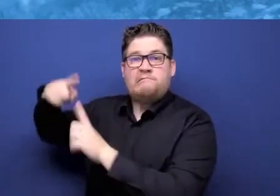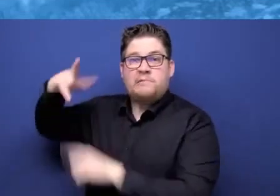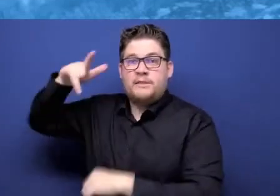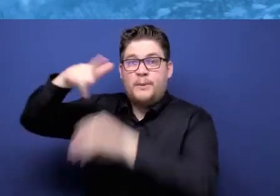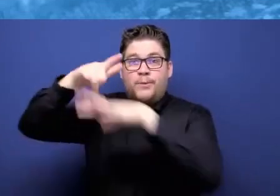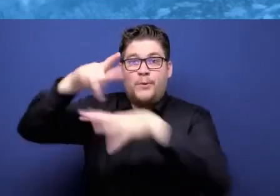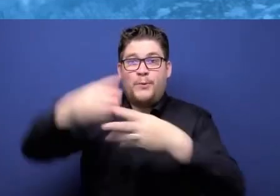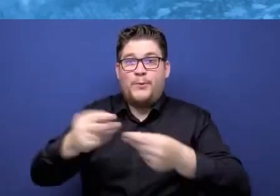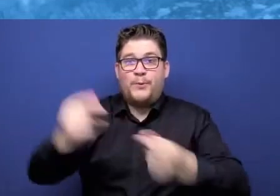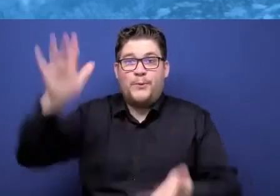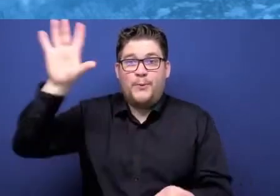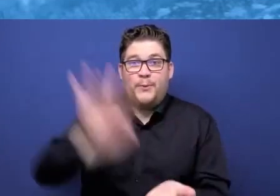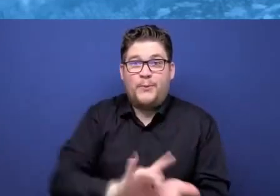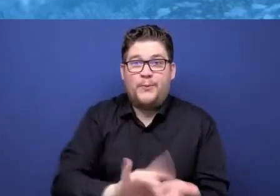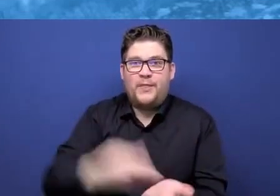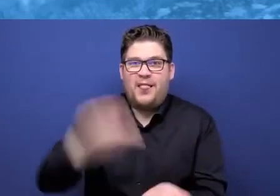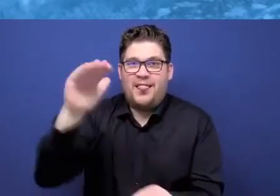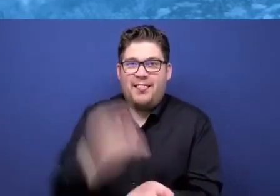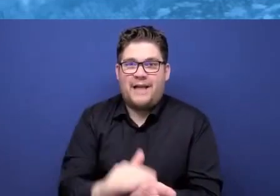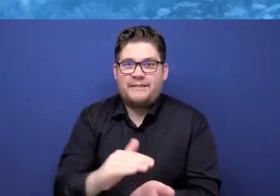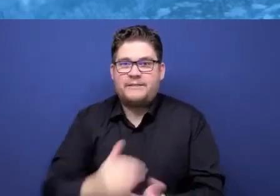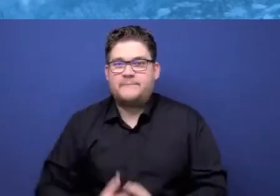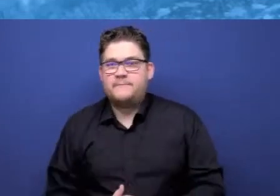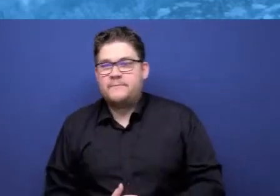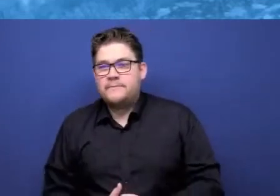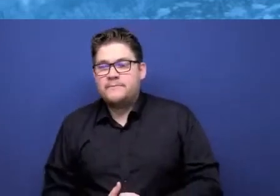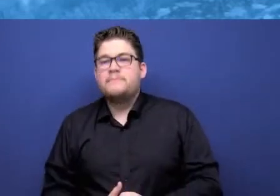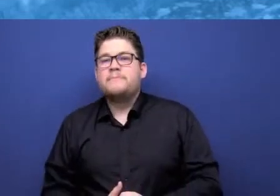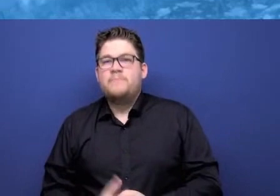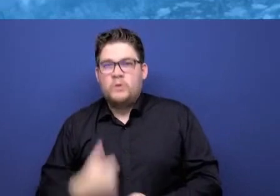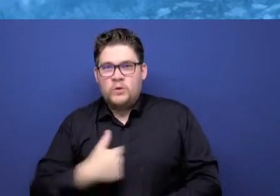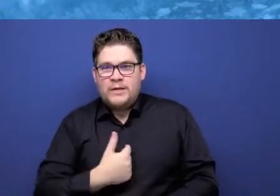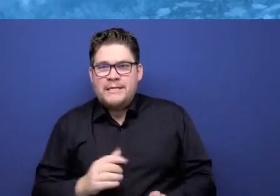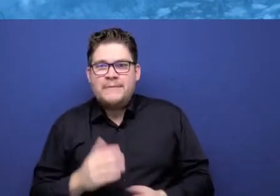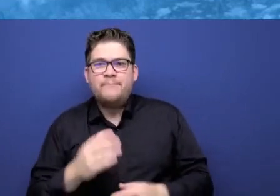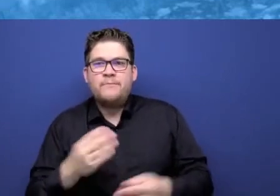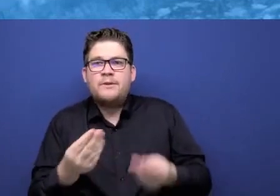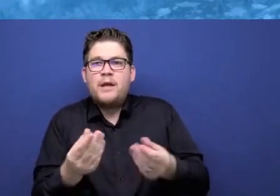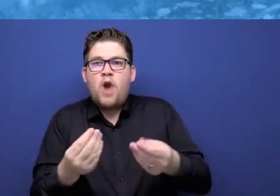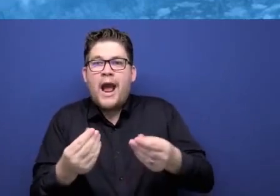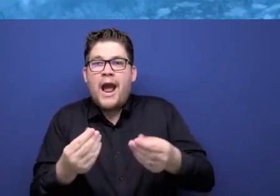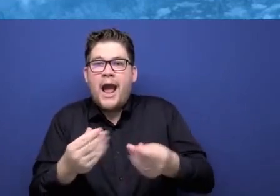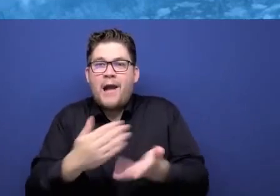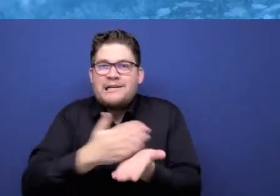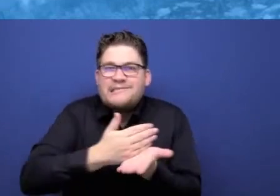containment lines or our machine guards staff on the ground Following up the firefighters actually falling